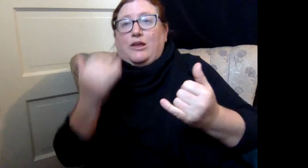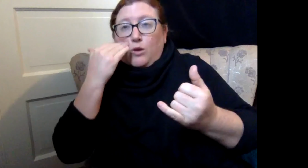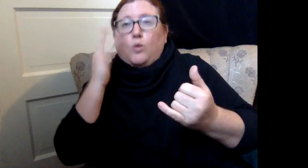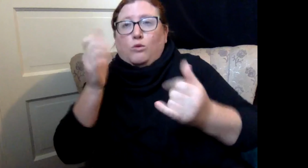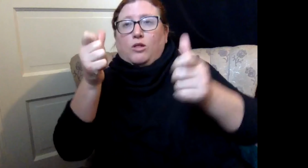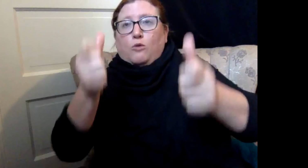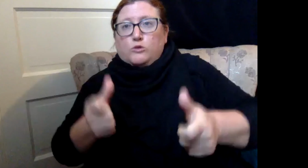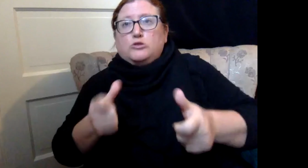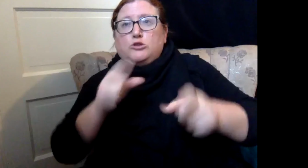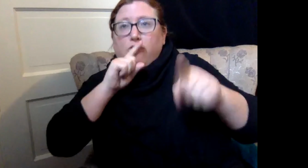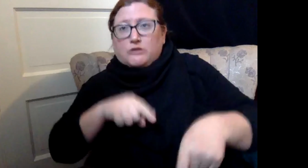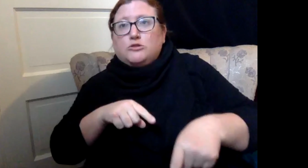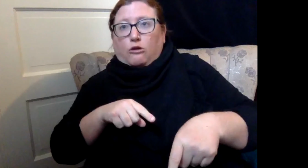your question today. Know that there will be an answer